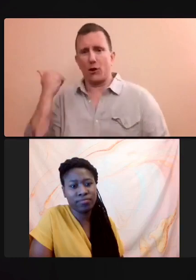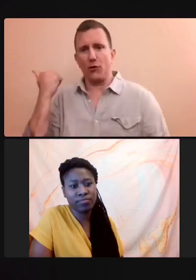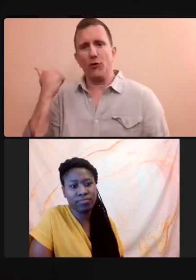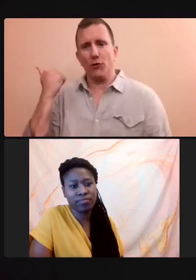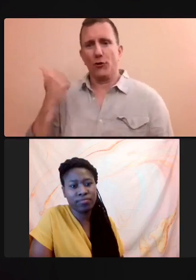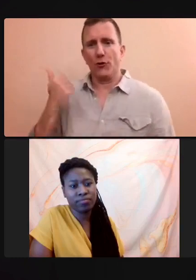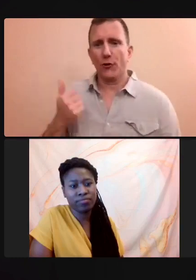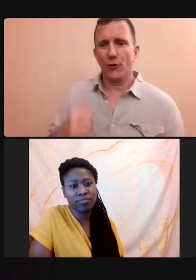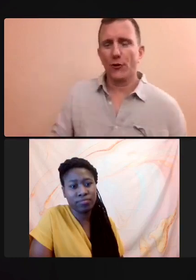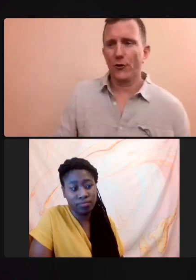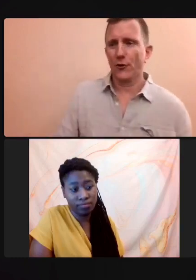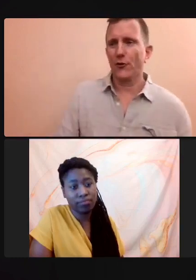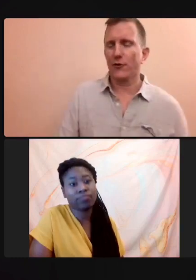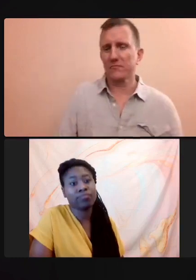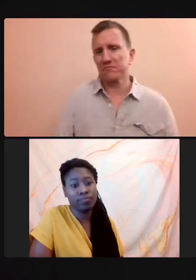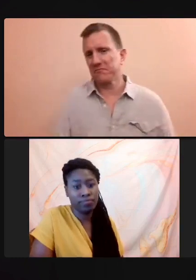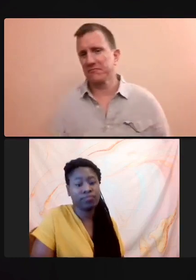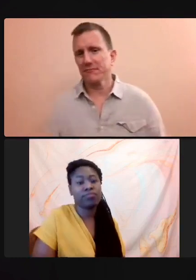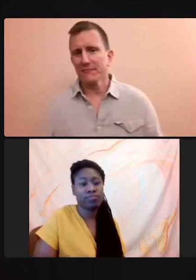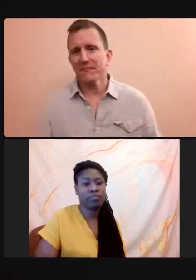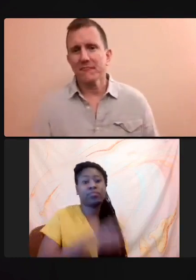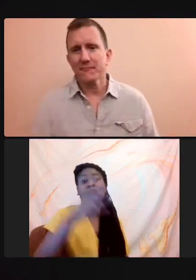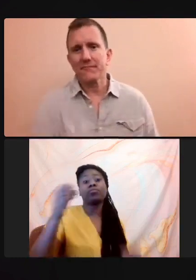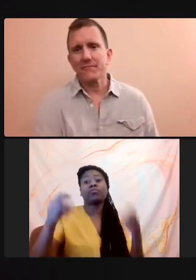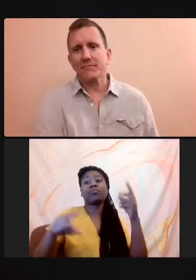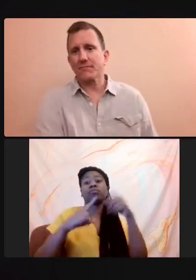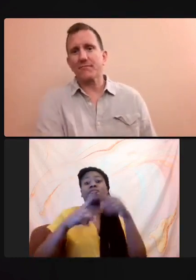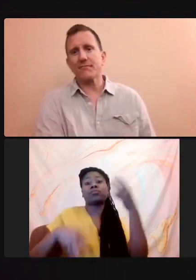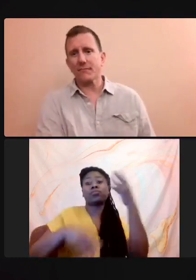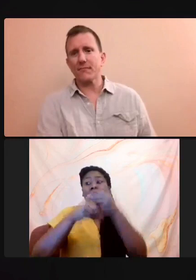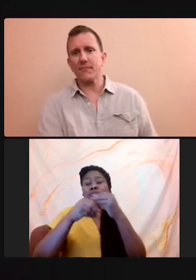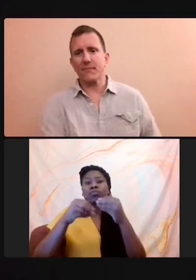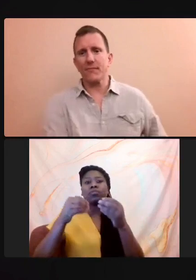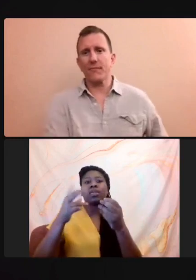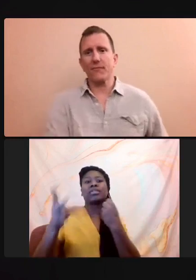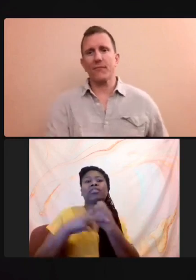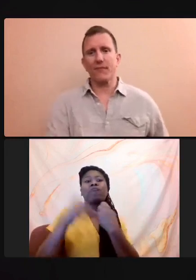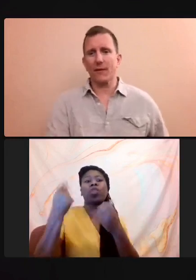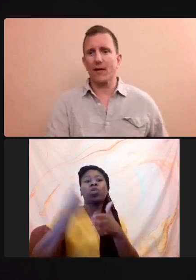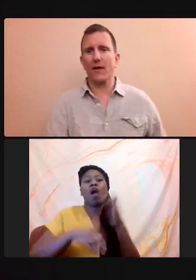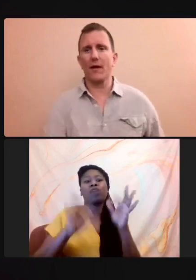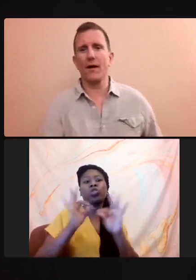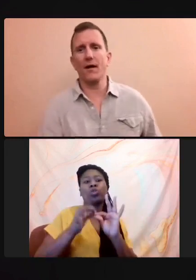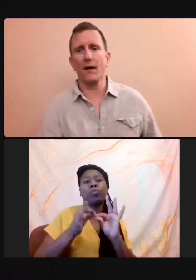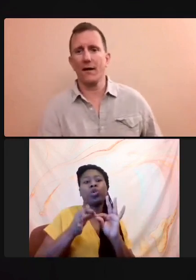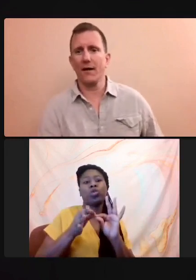program here and students who have gone through the program with the deaf teacher versus those who have gone through the program with the hearing teacher.